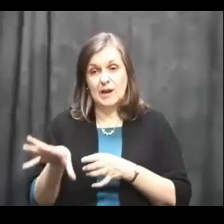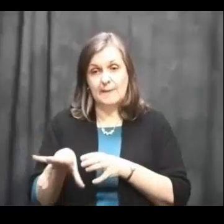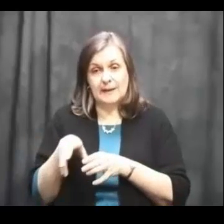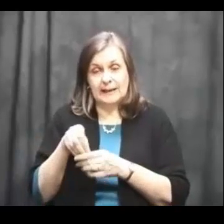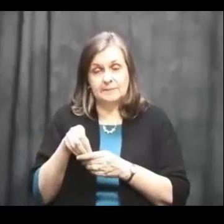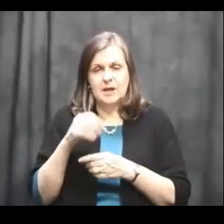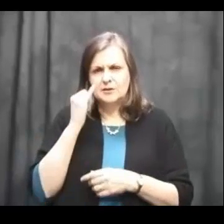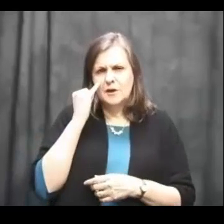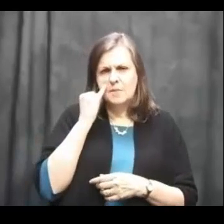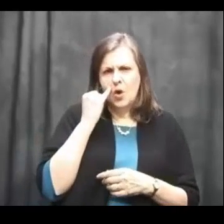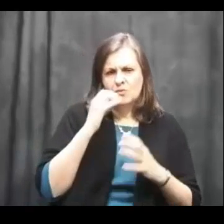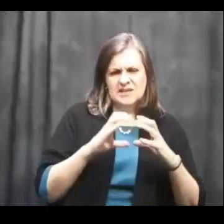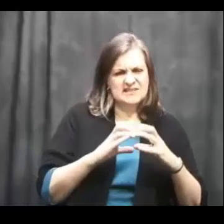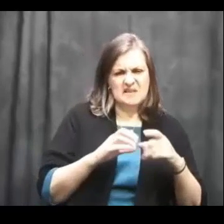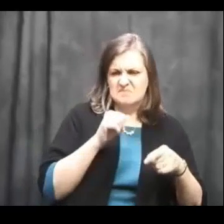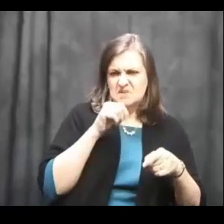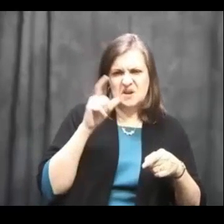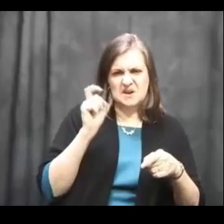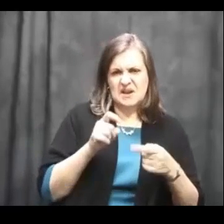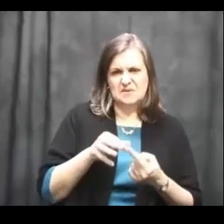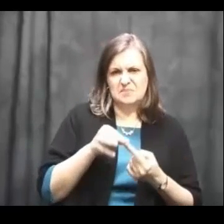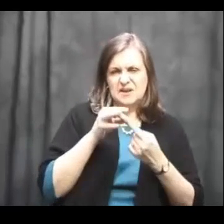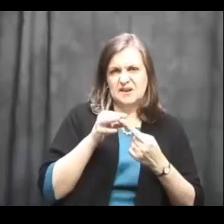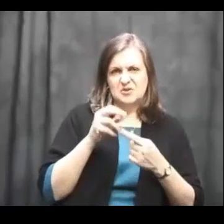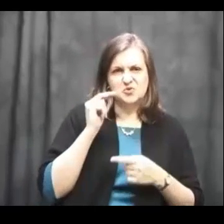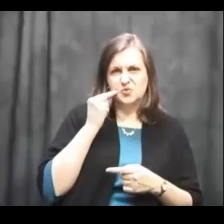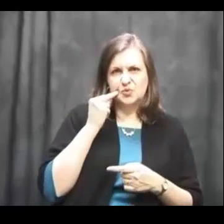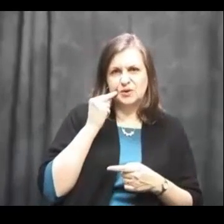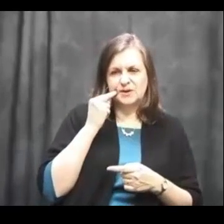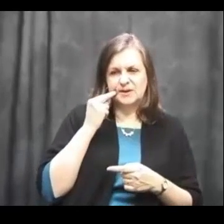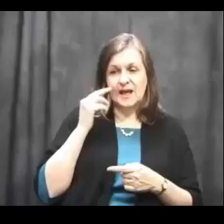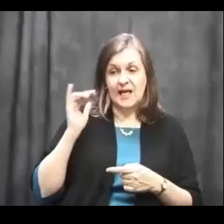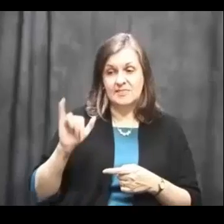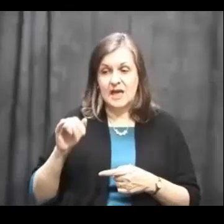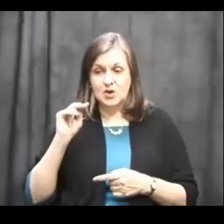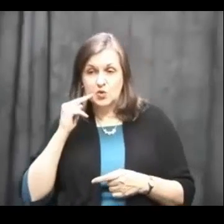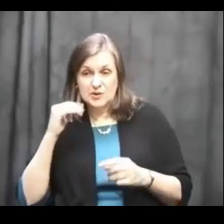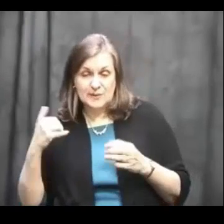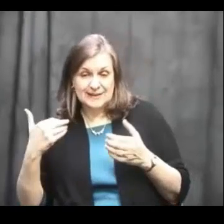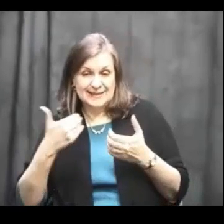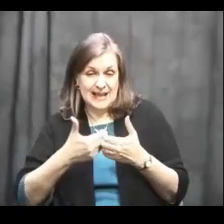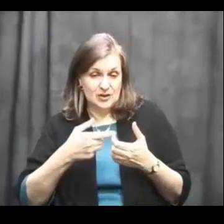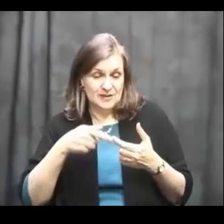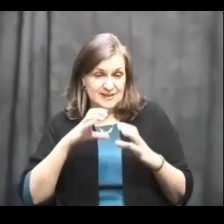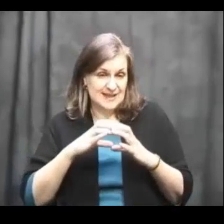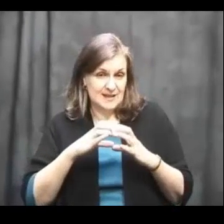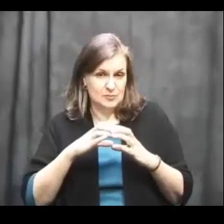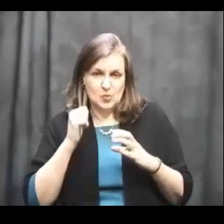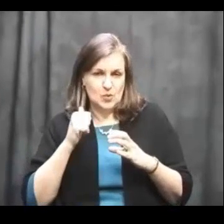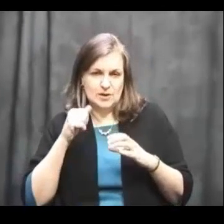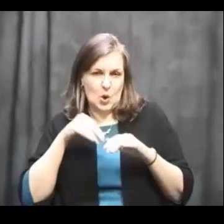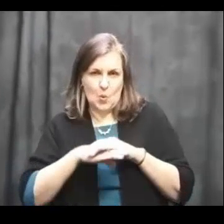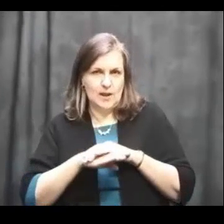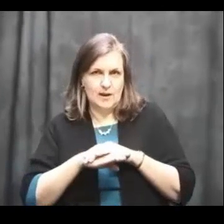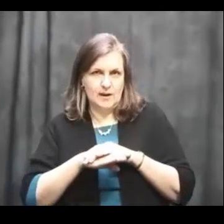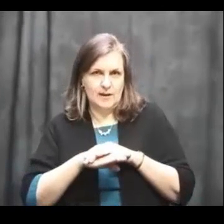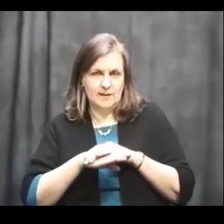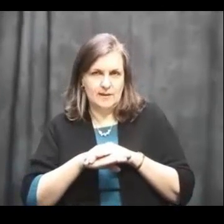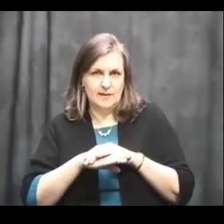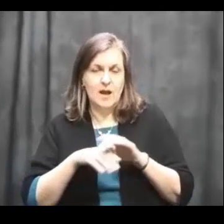if the cell did not need a particular nutrient it would not pass into this very first cell